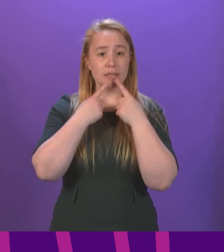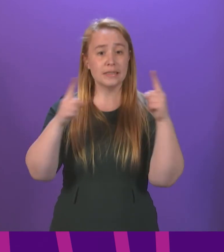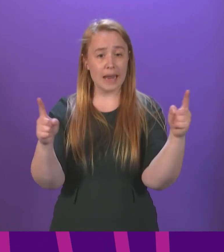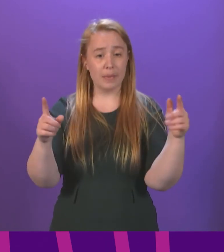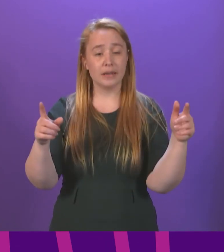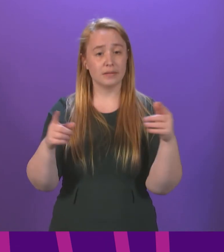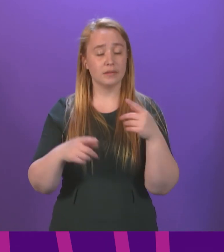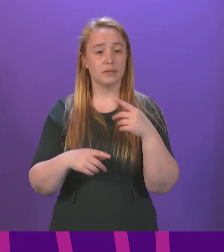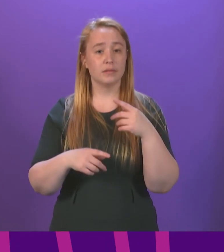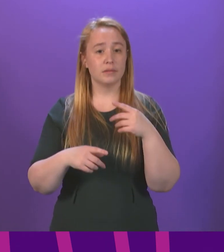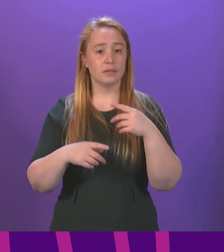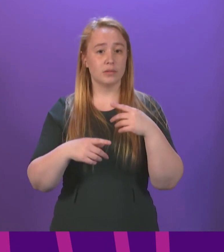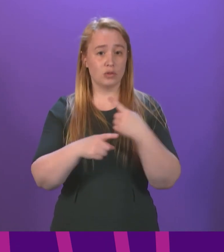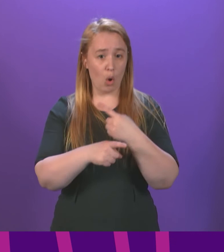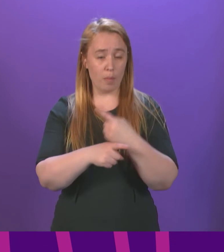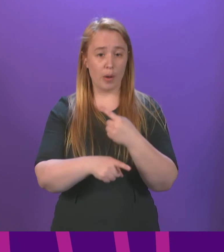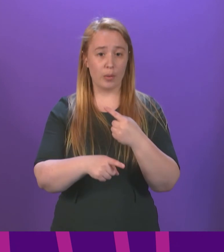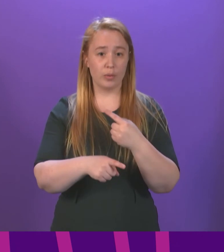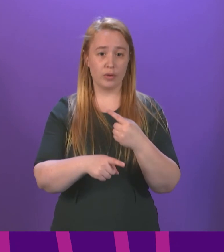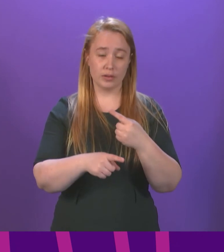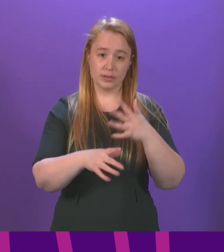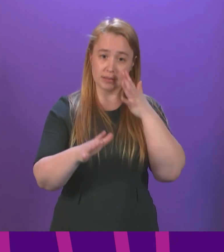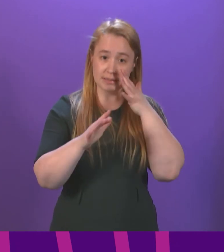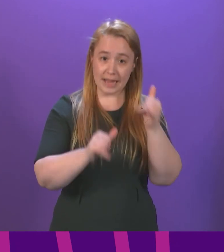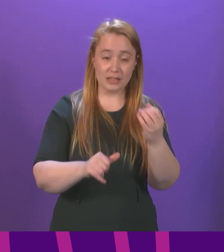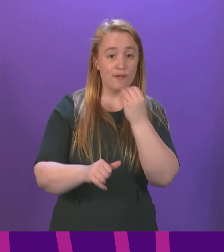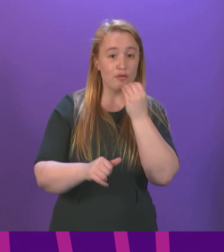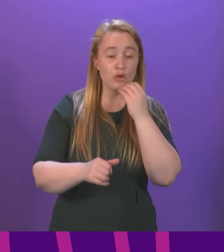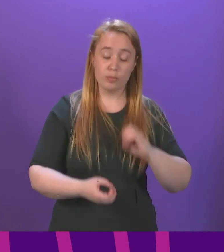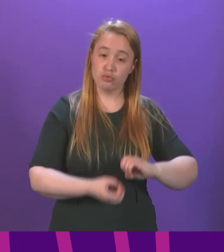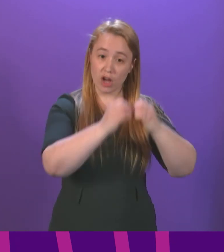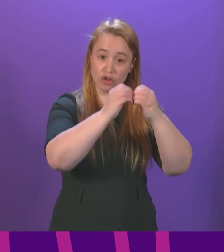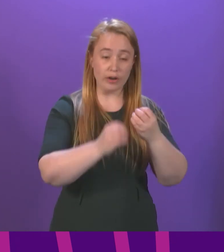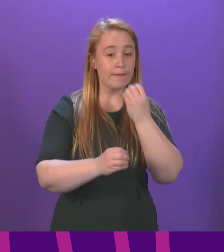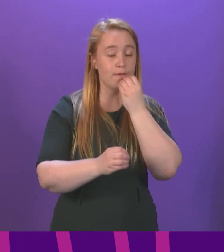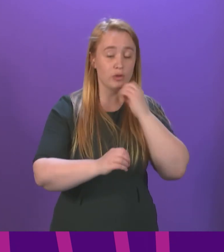reasons for our rolling out of testing to food production and distribution, which are